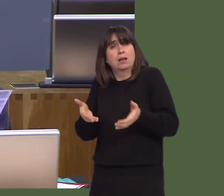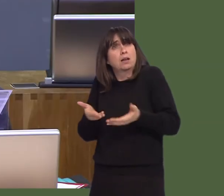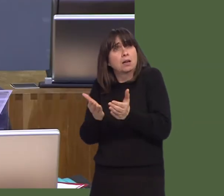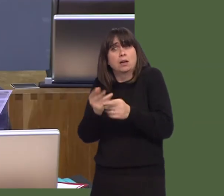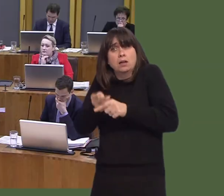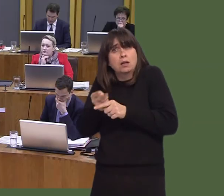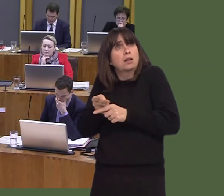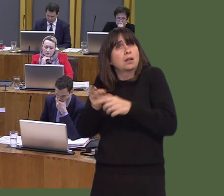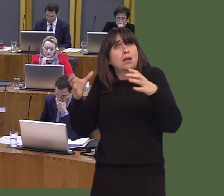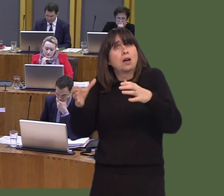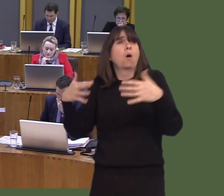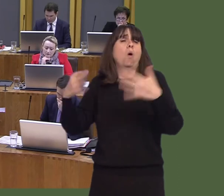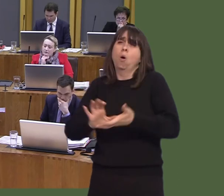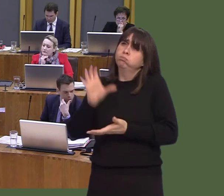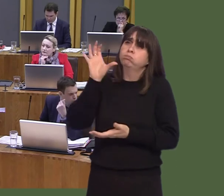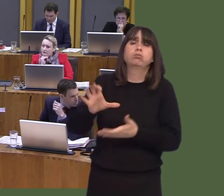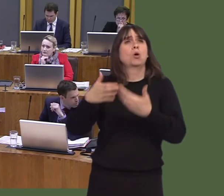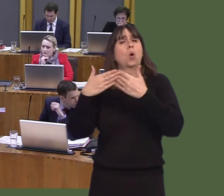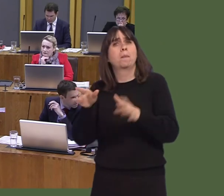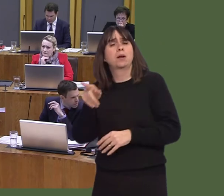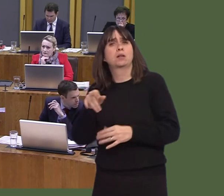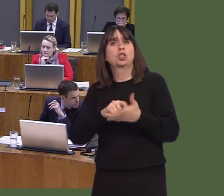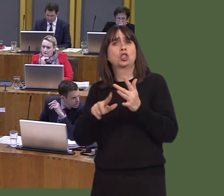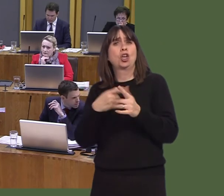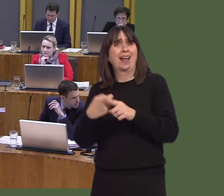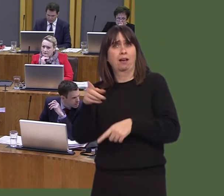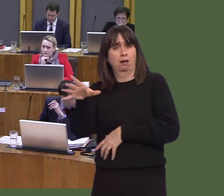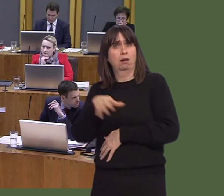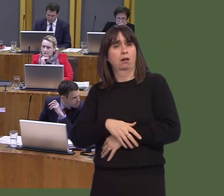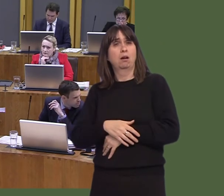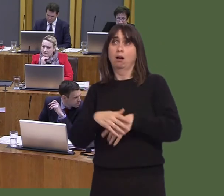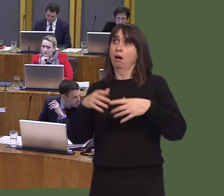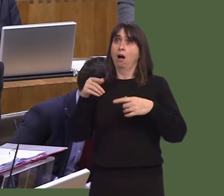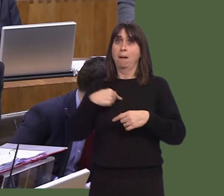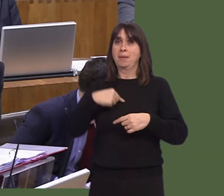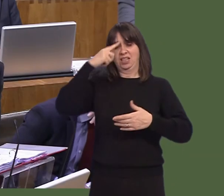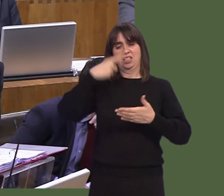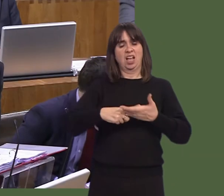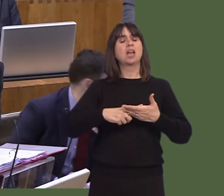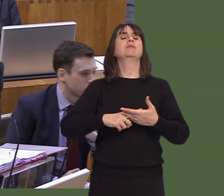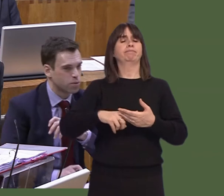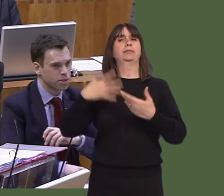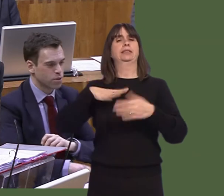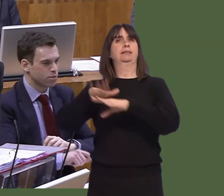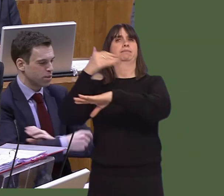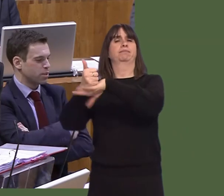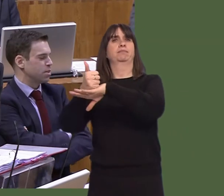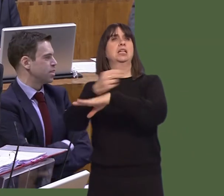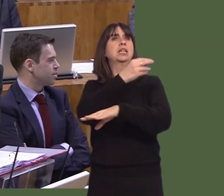Carwyn Jones AM: Cheap food is code for undermining British farming. That's what it means, because if you're not prepared to support the farming industry,